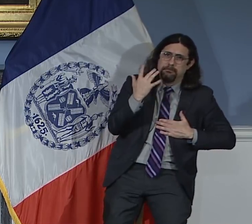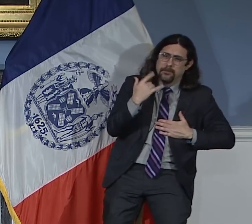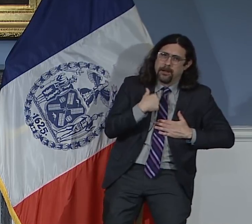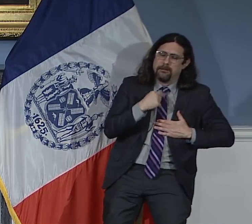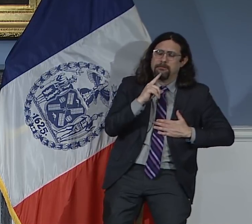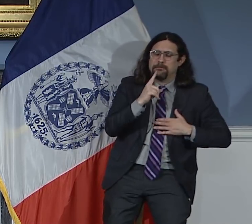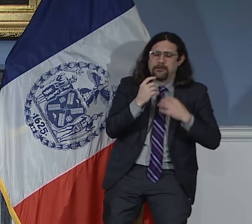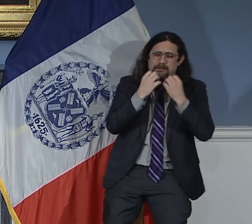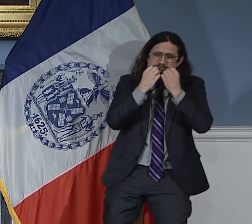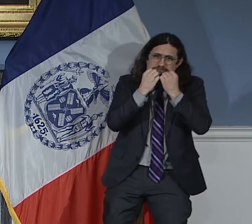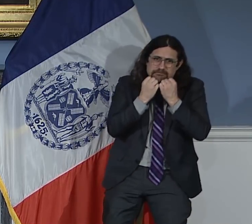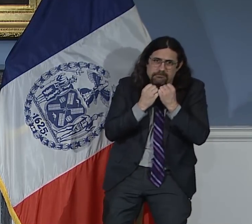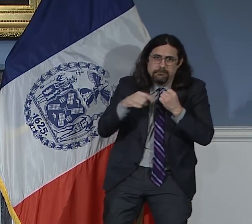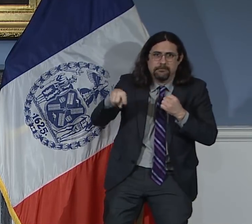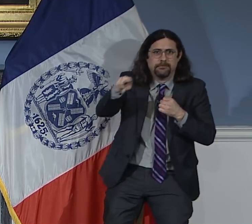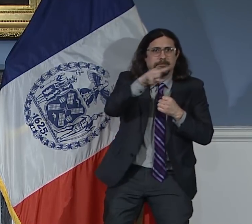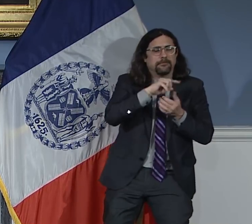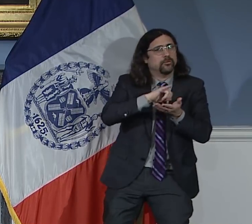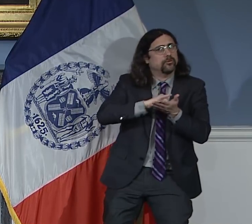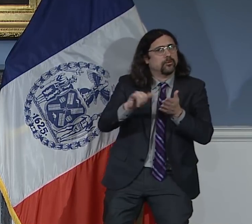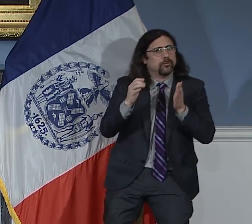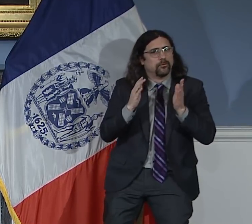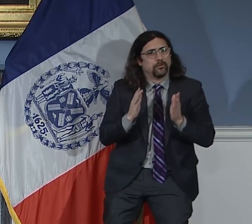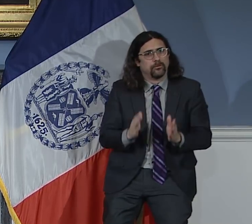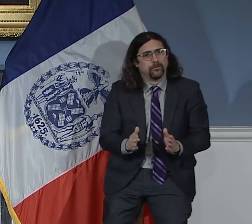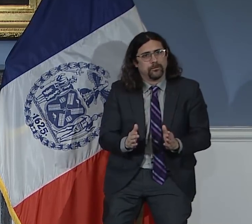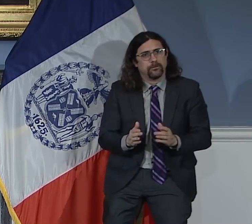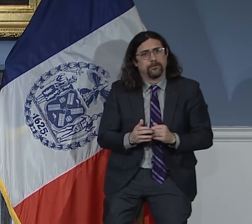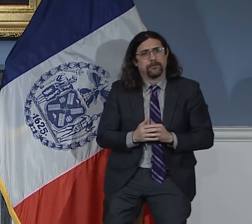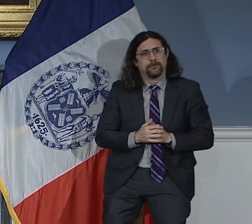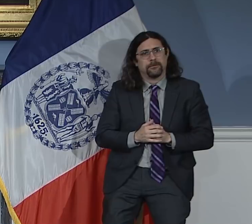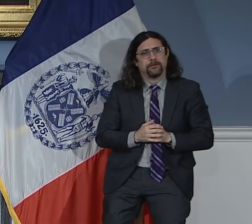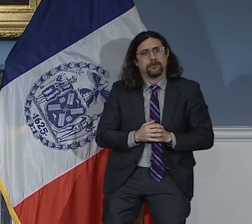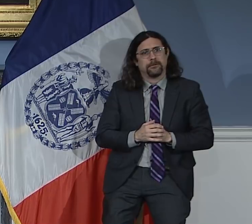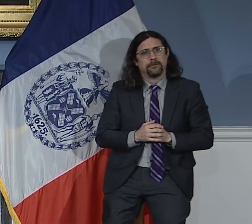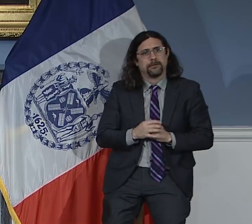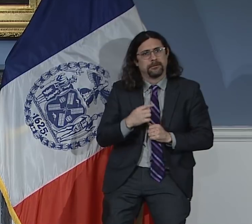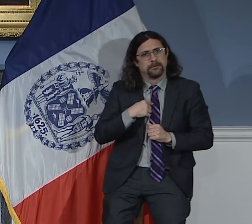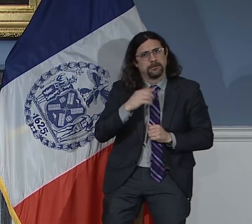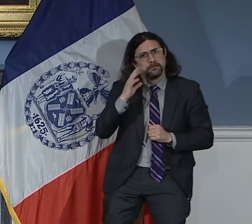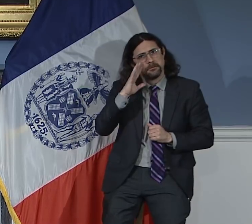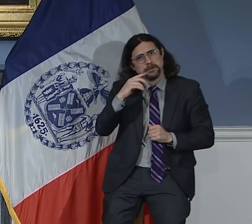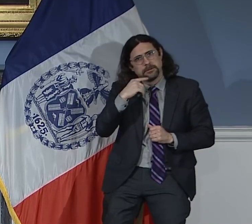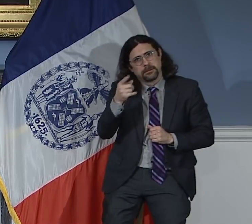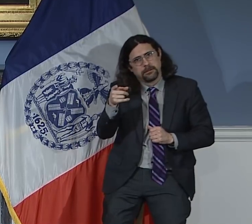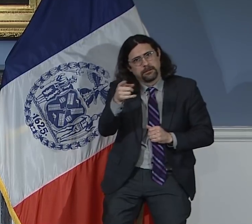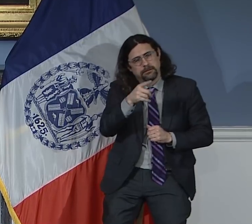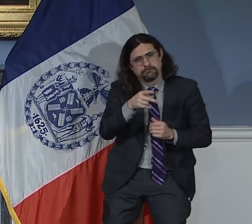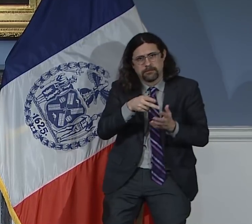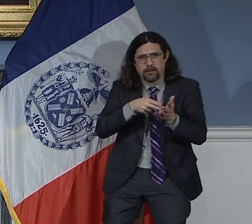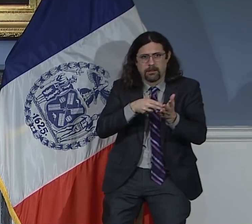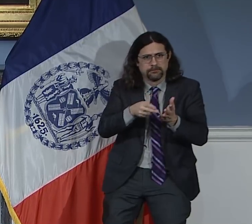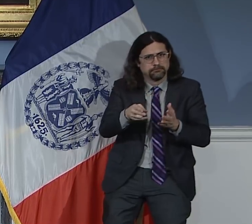LIVES OF OUR PEOPLE AN D PUTTING A LOT OF PEOPLE IN DANGER. SO I'LL TELL YOU HET HNEOST TRUTH, AND I'LL GO OUT